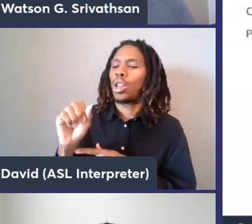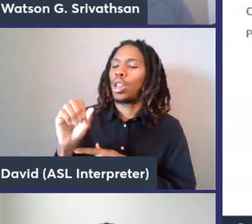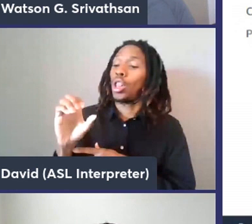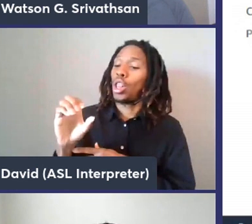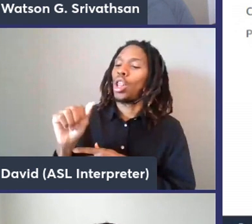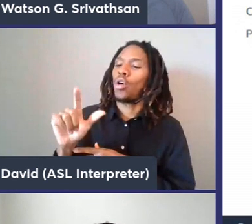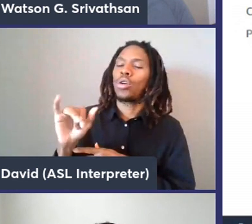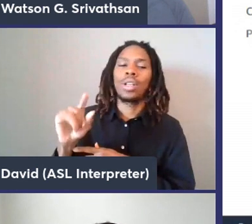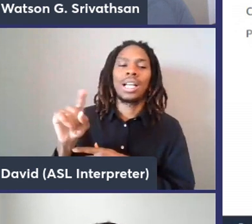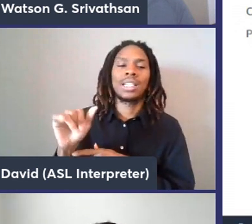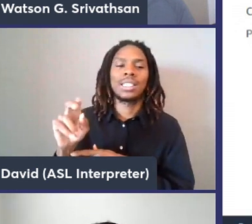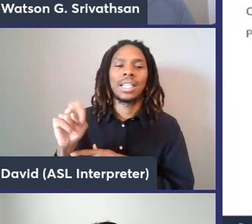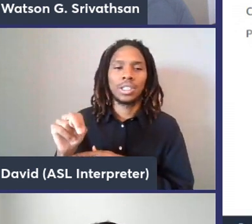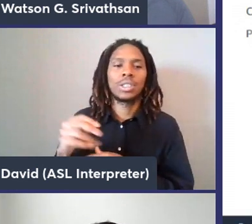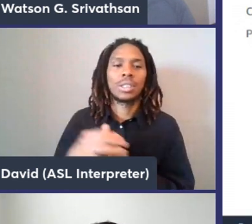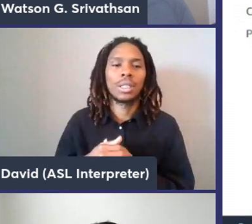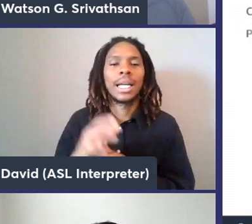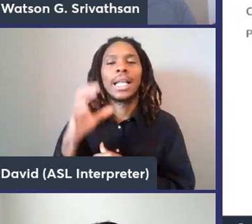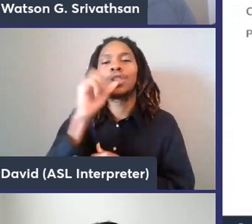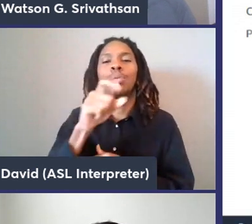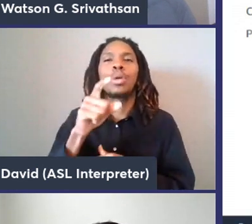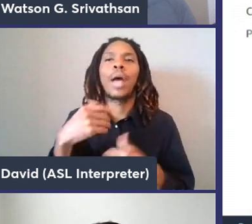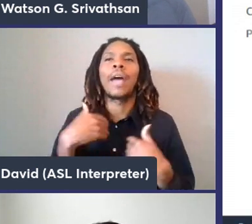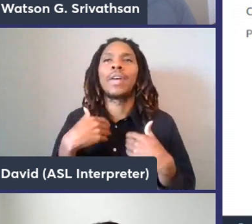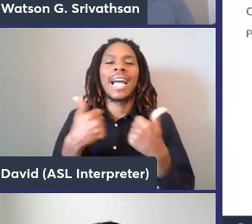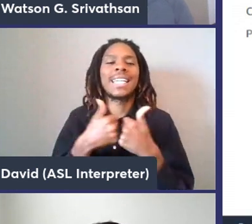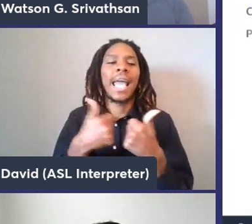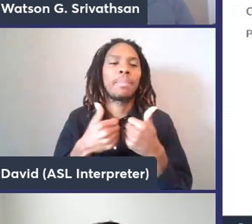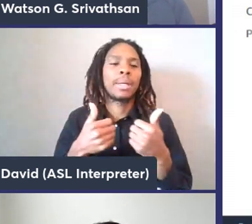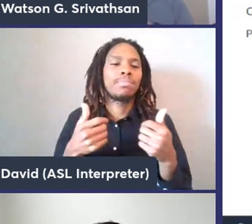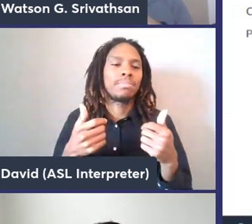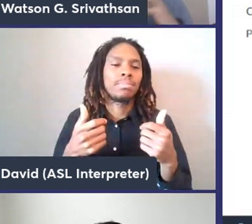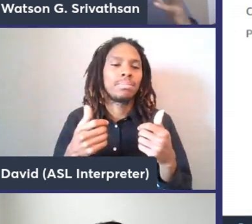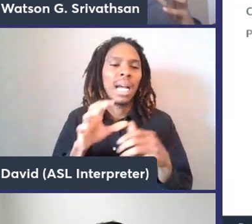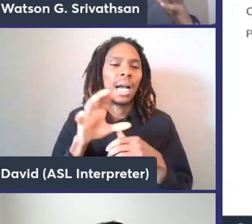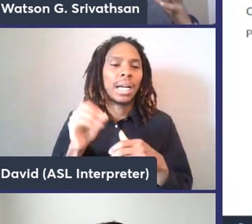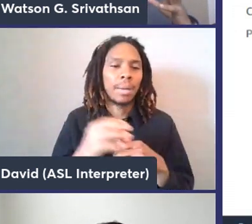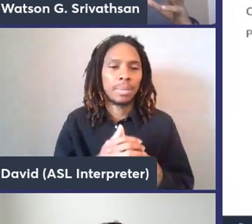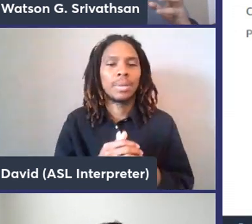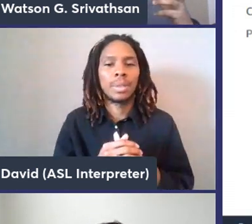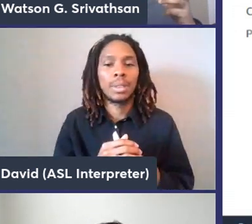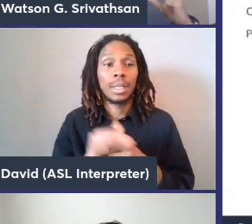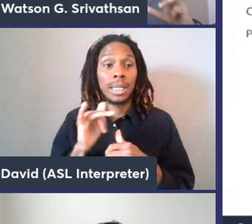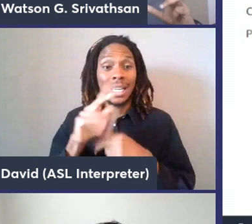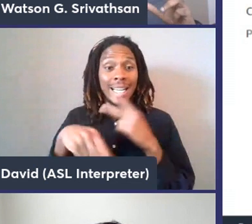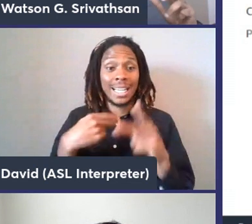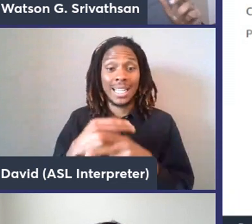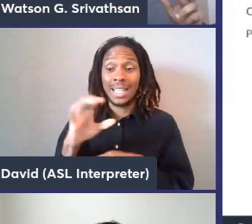Let's assume you are a gaming company, and the kind of tone as a gaming company